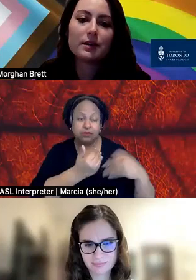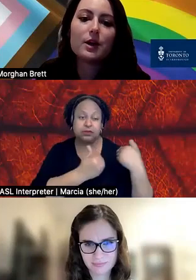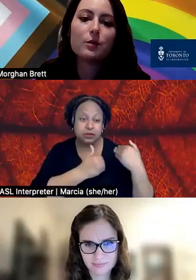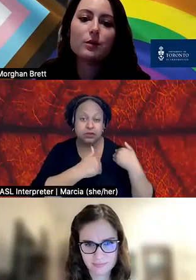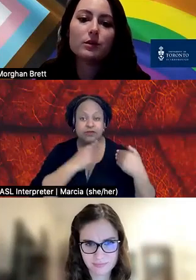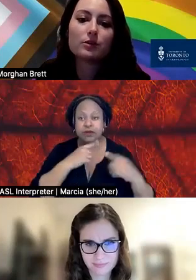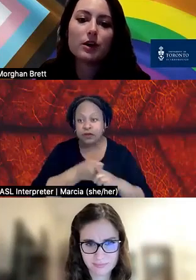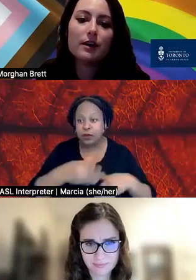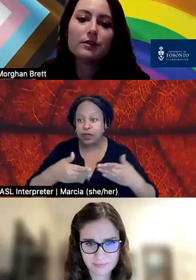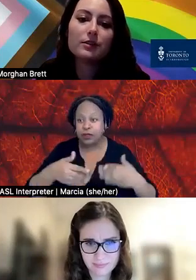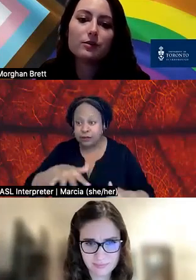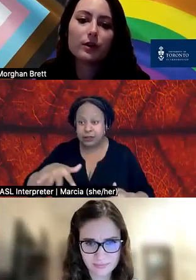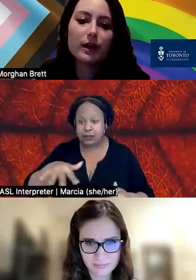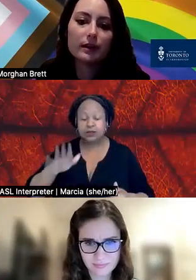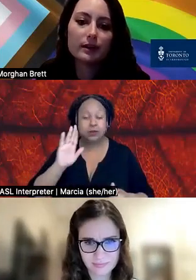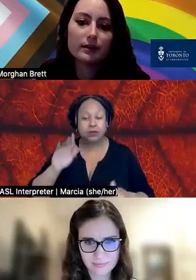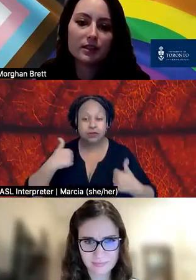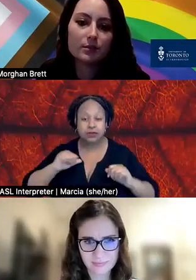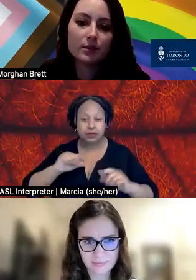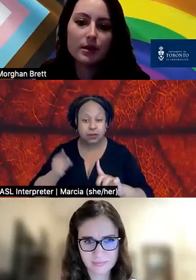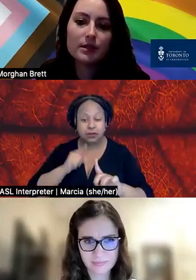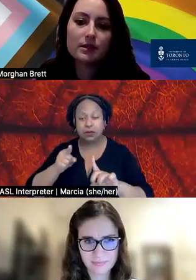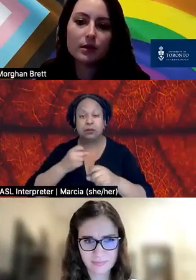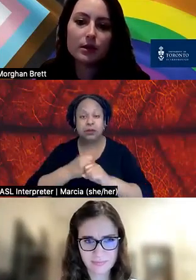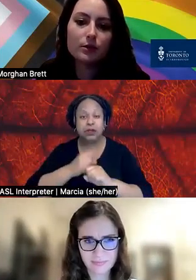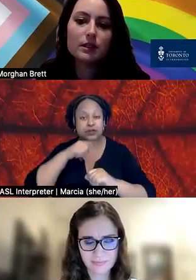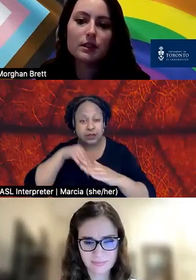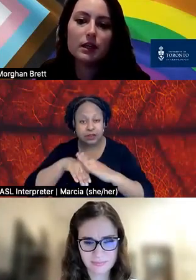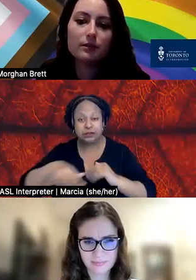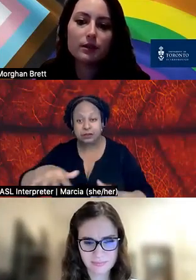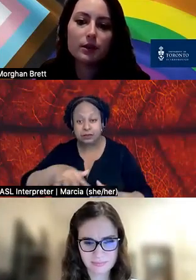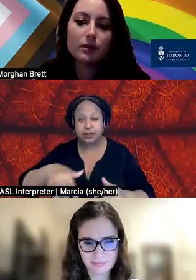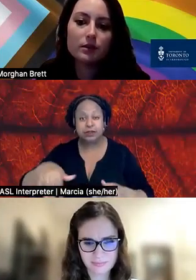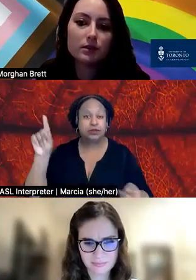We will strive to create an accessible space that reduces the need for you to